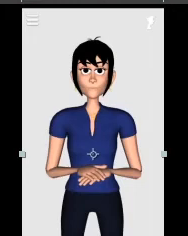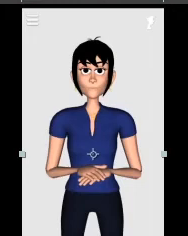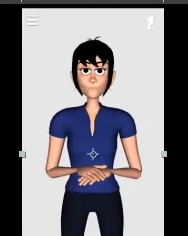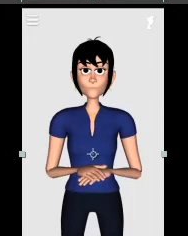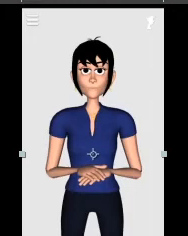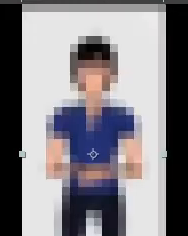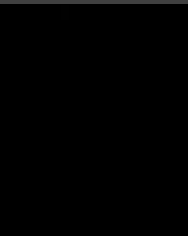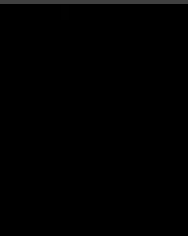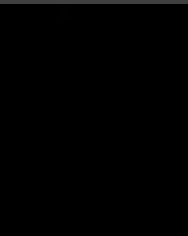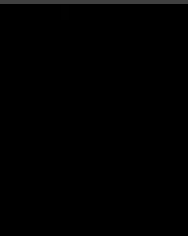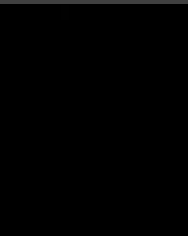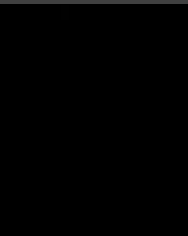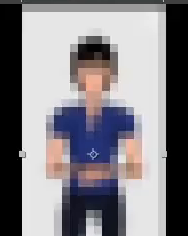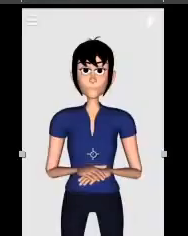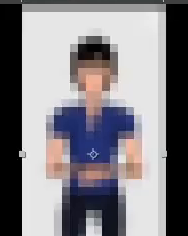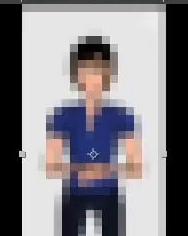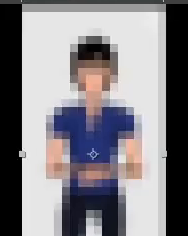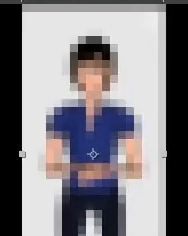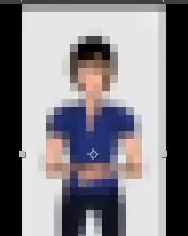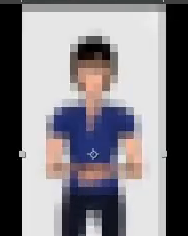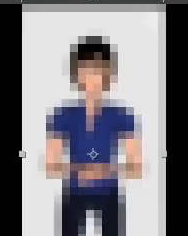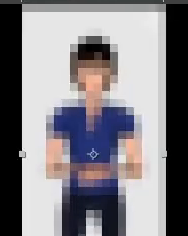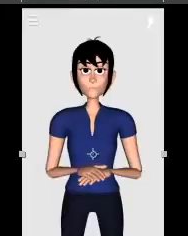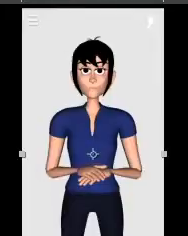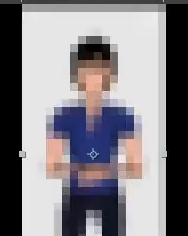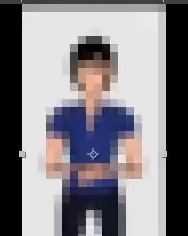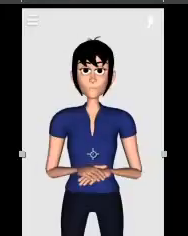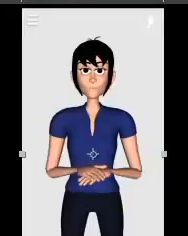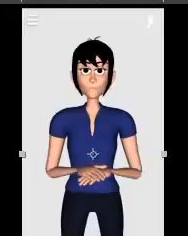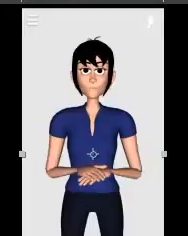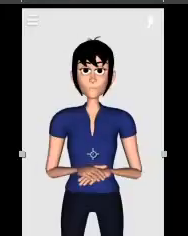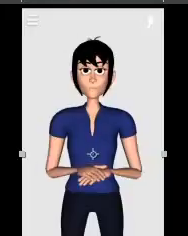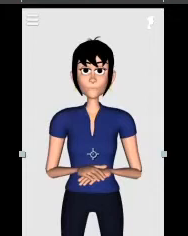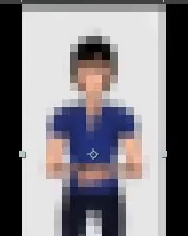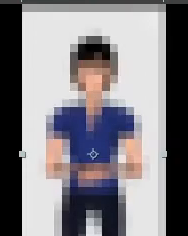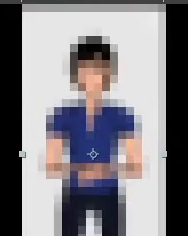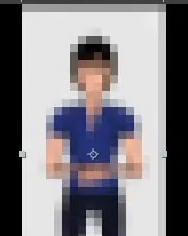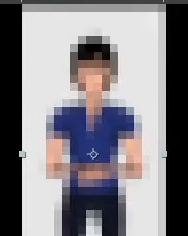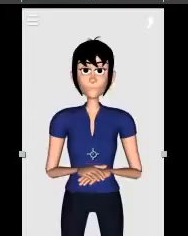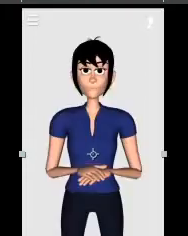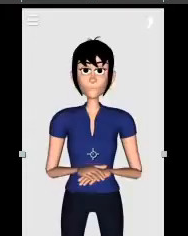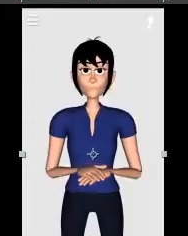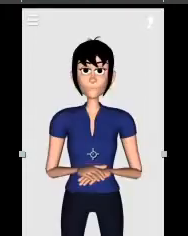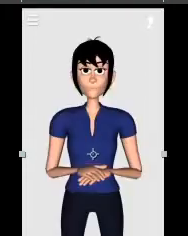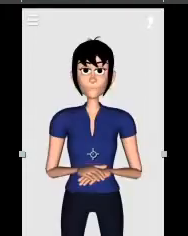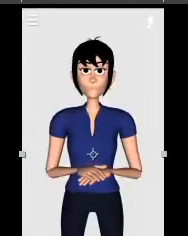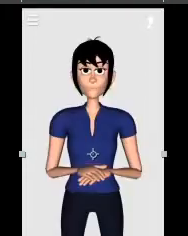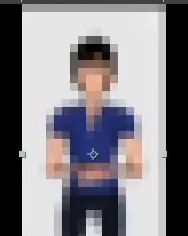Just to give. There's a fault here. Because I saw. Where it was finished.